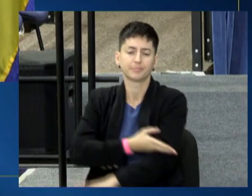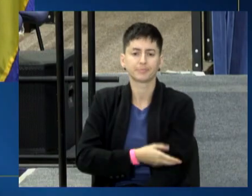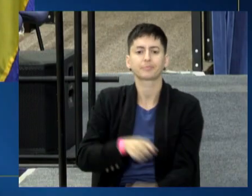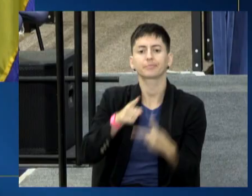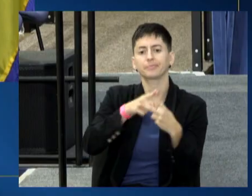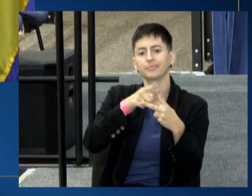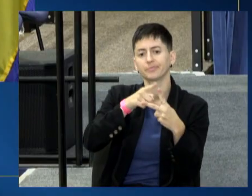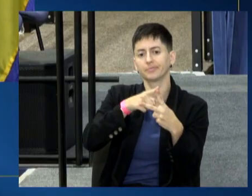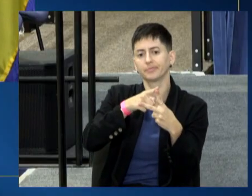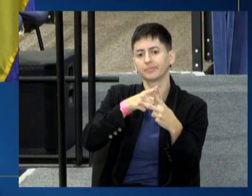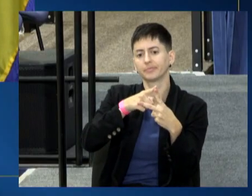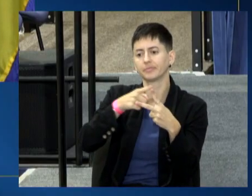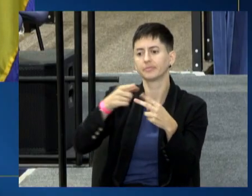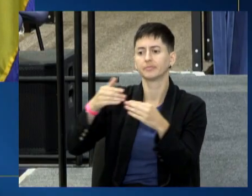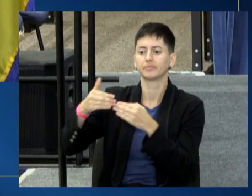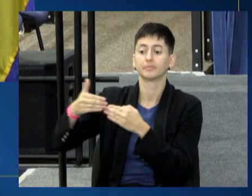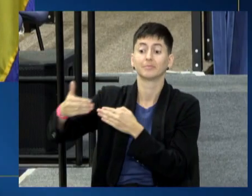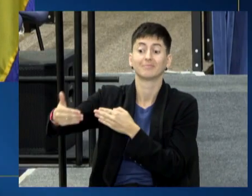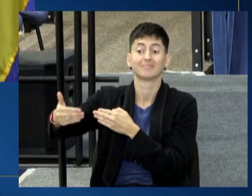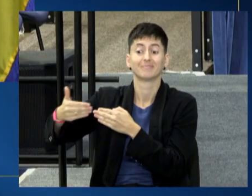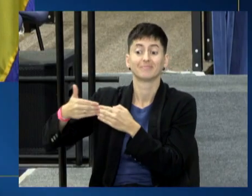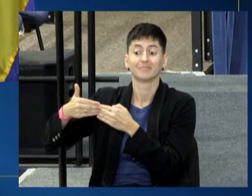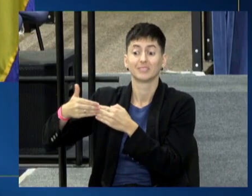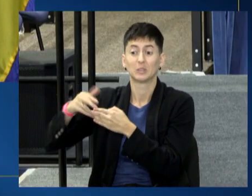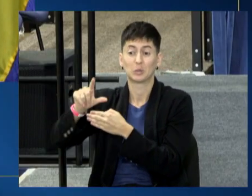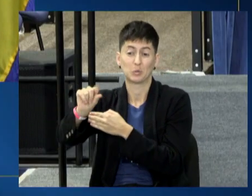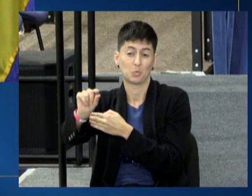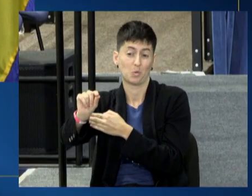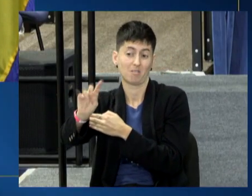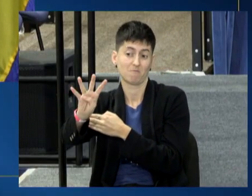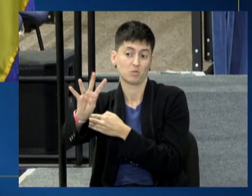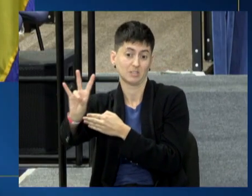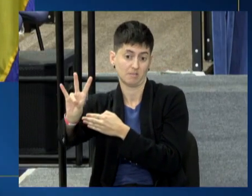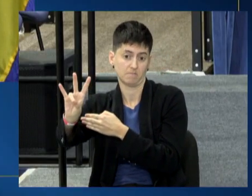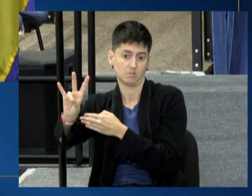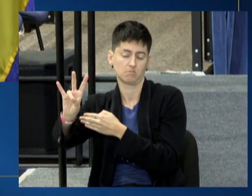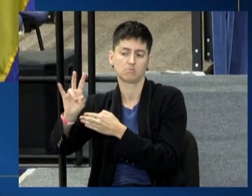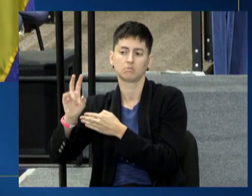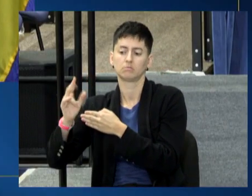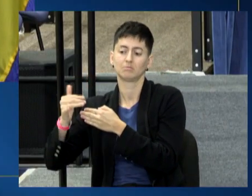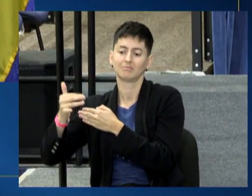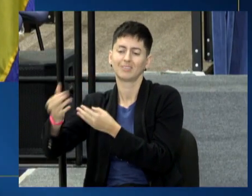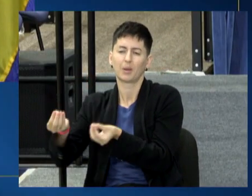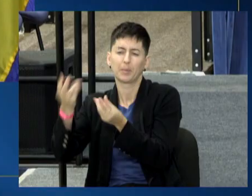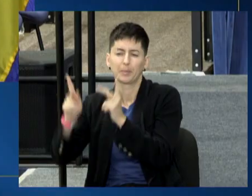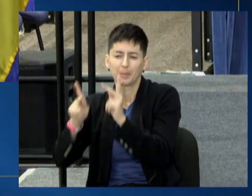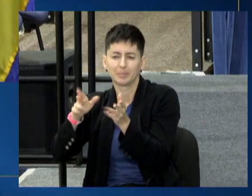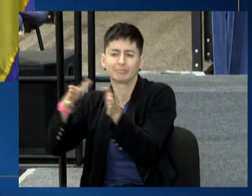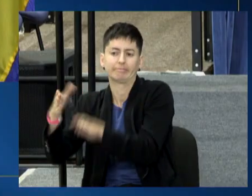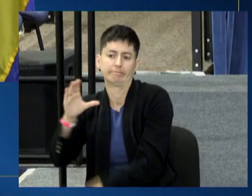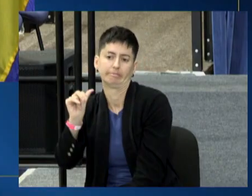50 percent by 2047. And the second goal, to improve the experience of people living